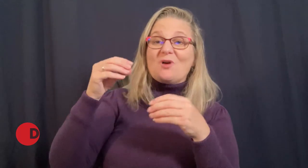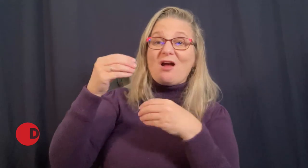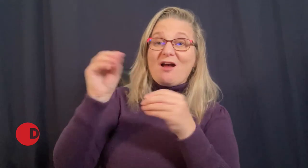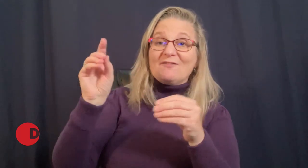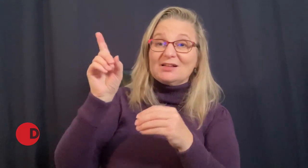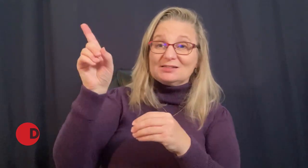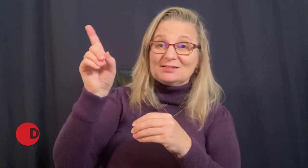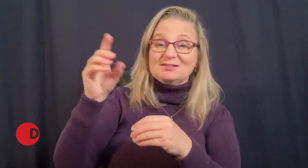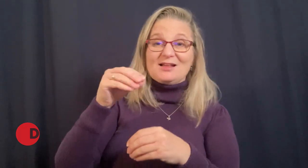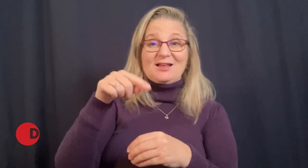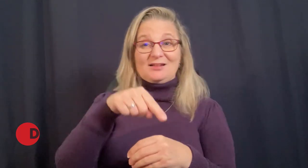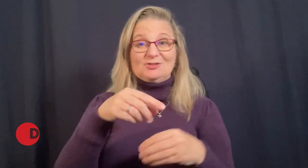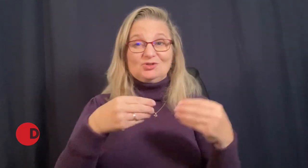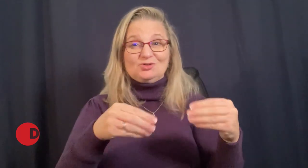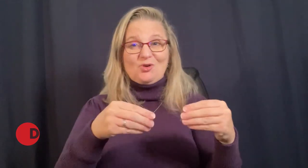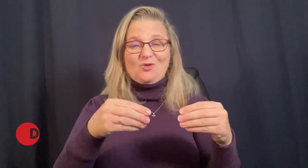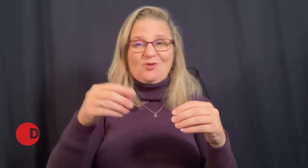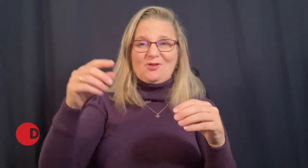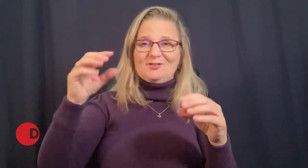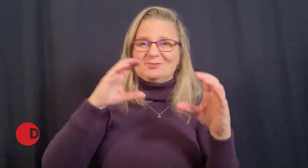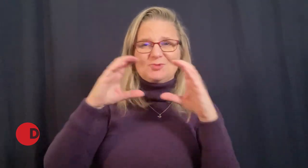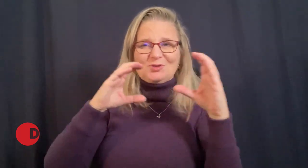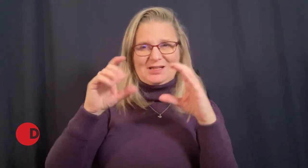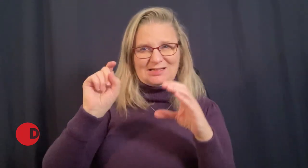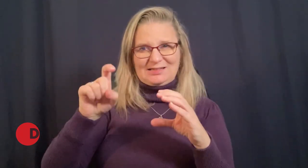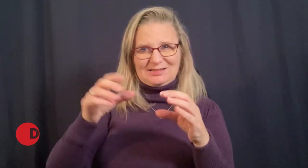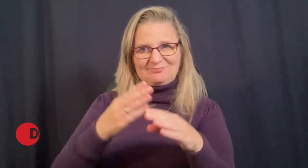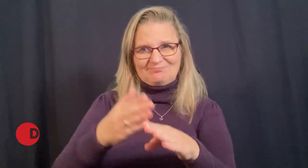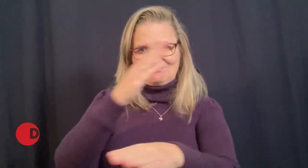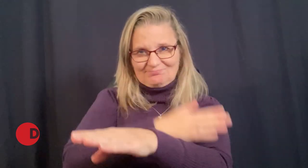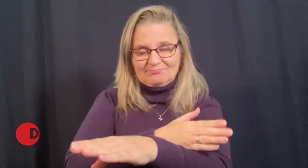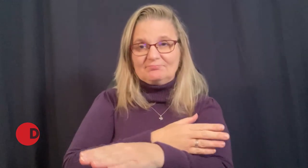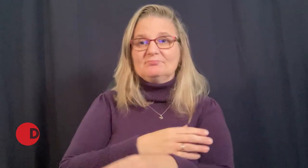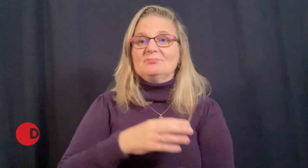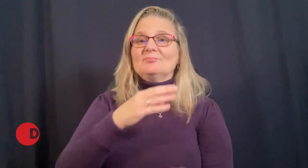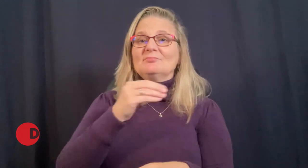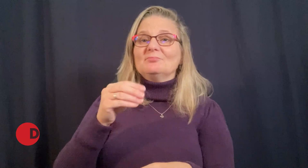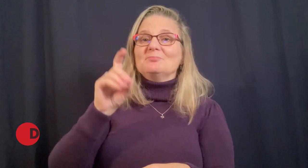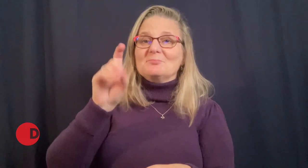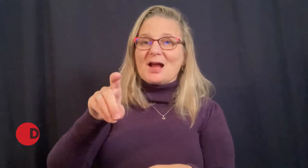Their head offices and their stores need to improve their communications